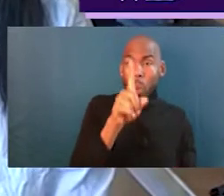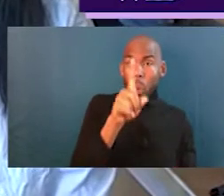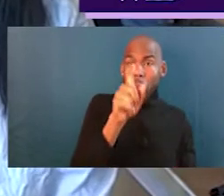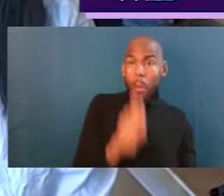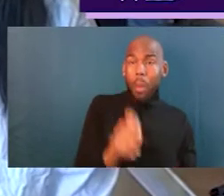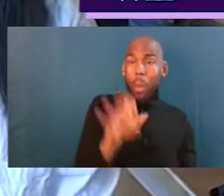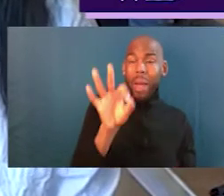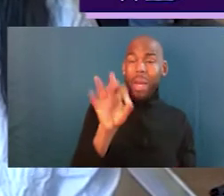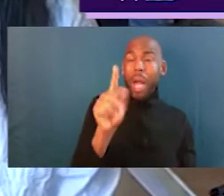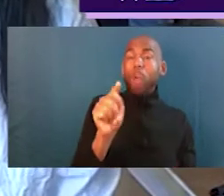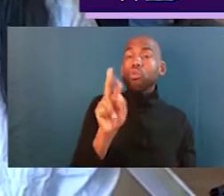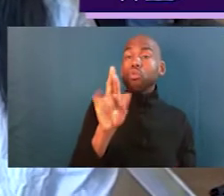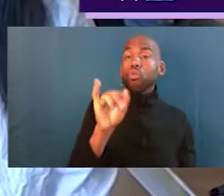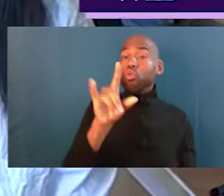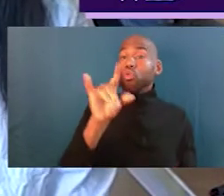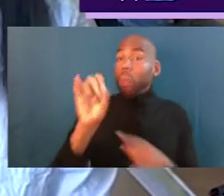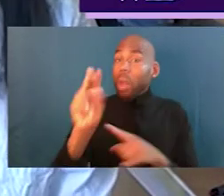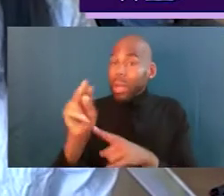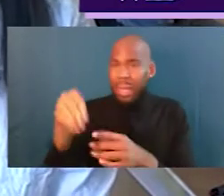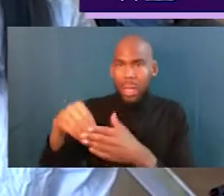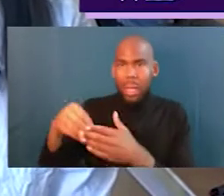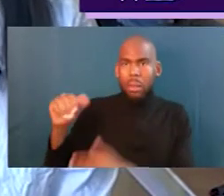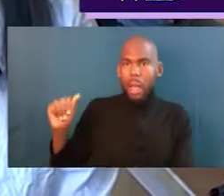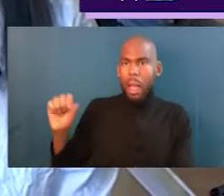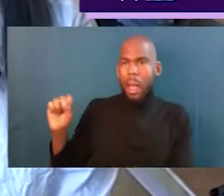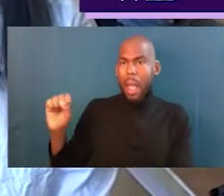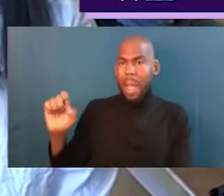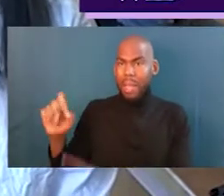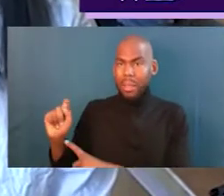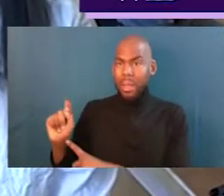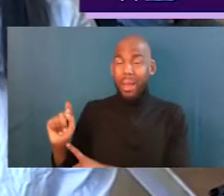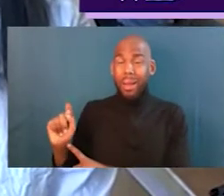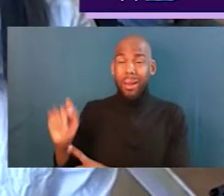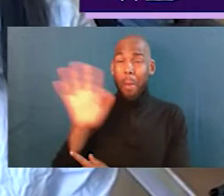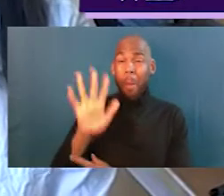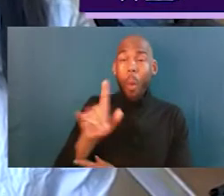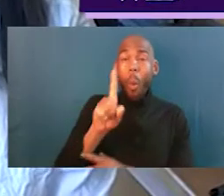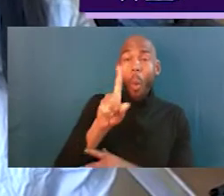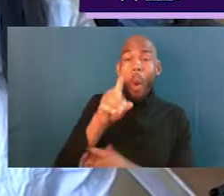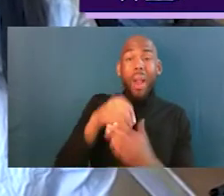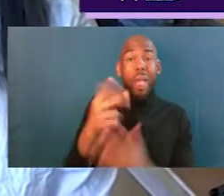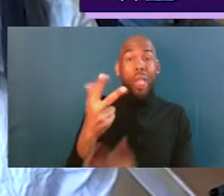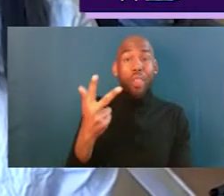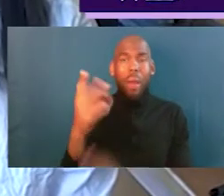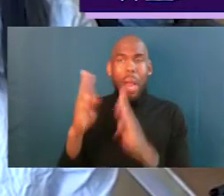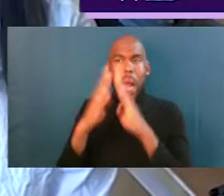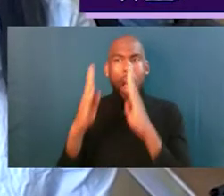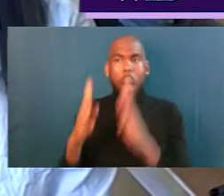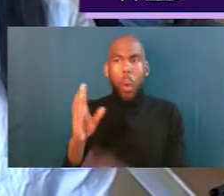1.9 trillion in assets and proudly serves one in three U.S. households and employs close